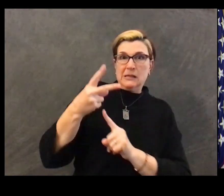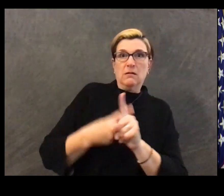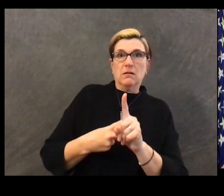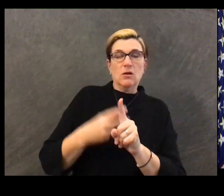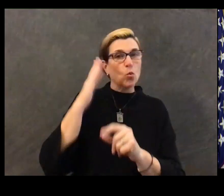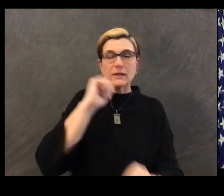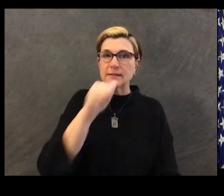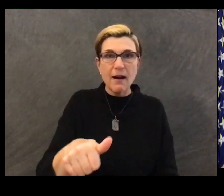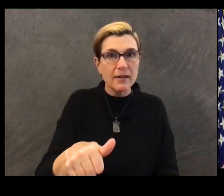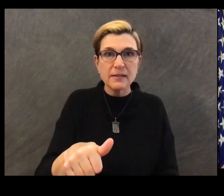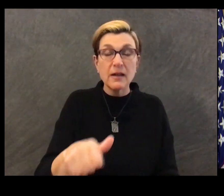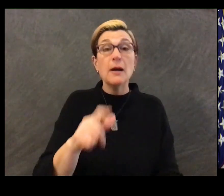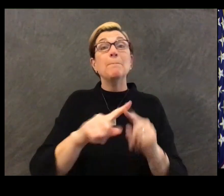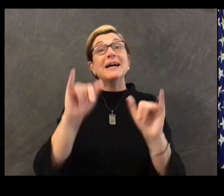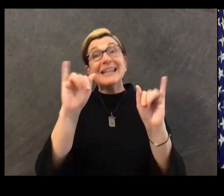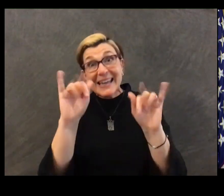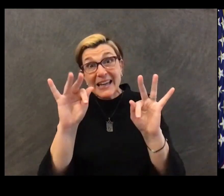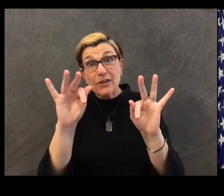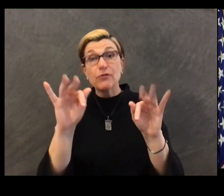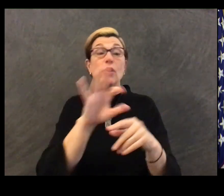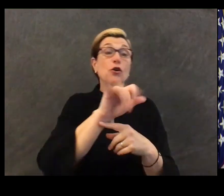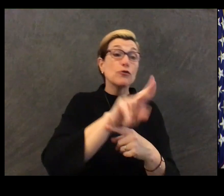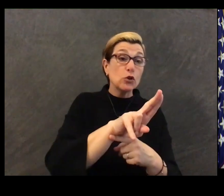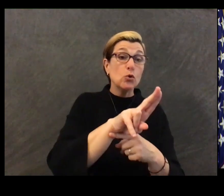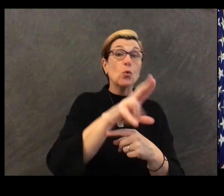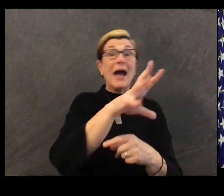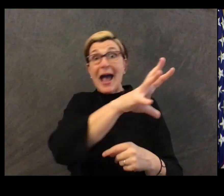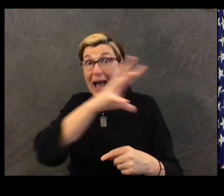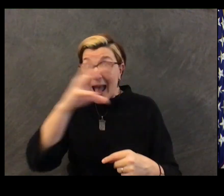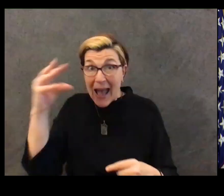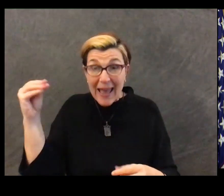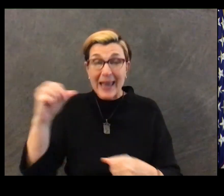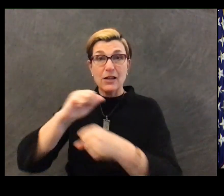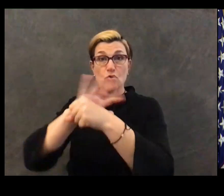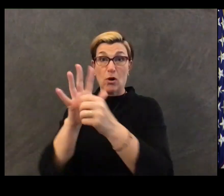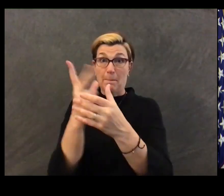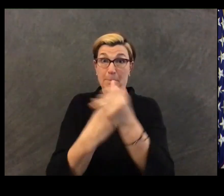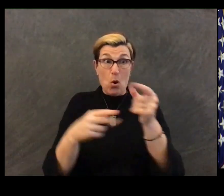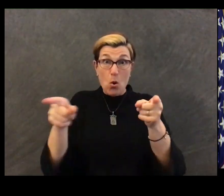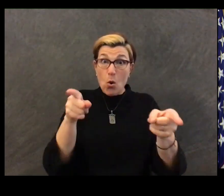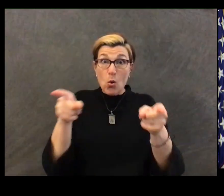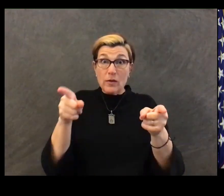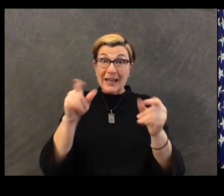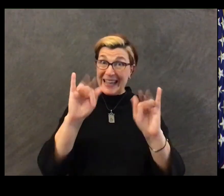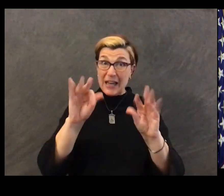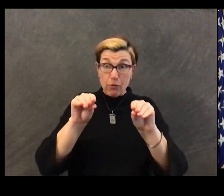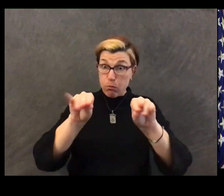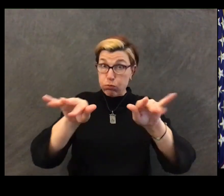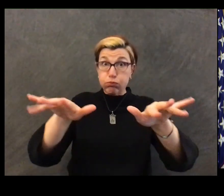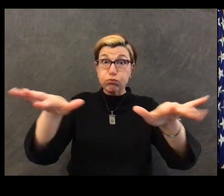and if they come at the same time the flu is not the greatest thing in the world Jeff it's not the greatest thing either if they come at the same time you